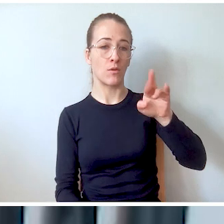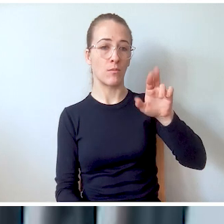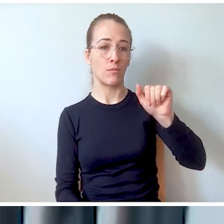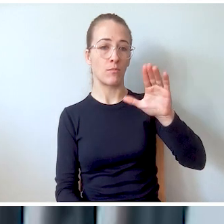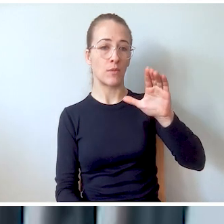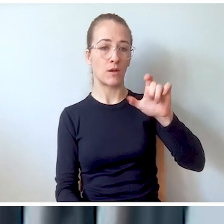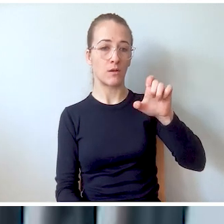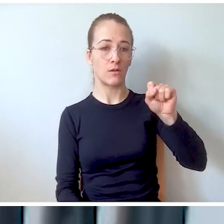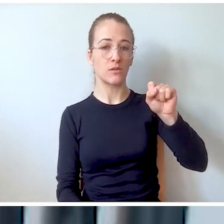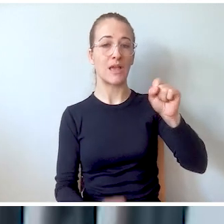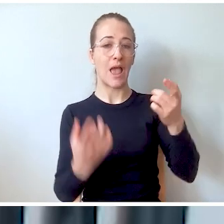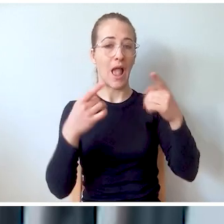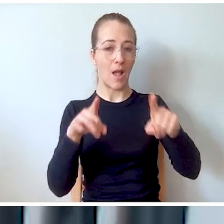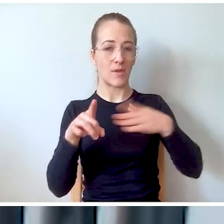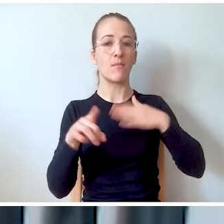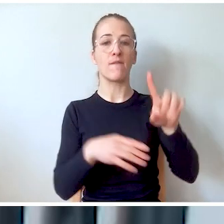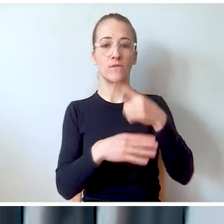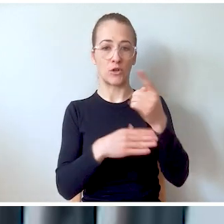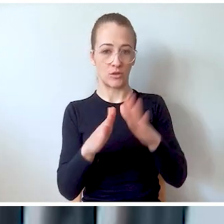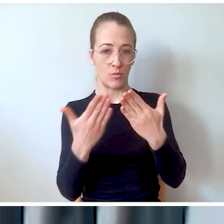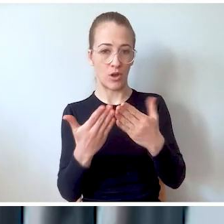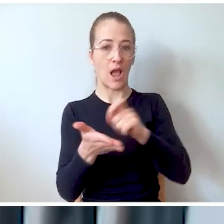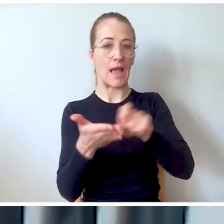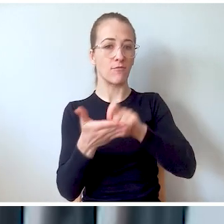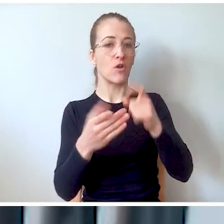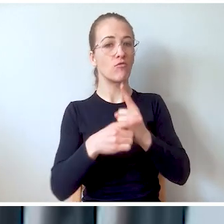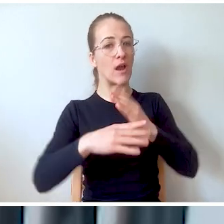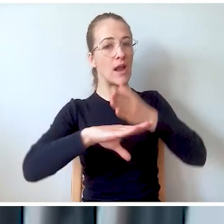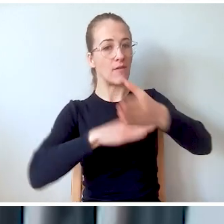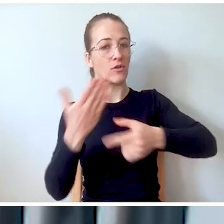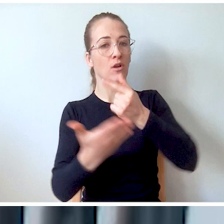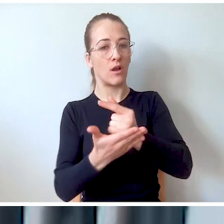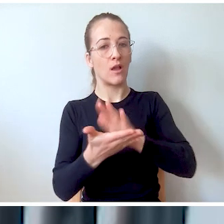which was my first book, I wrote it right after I had graduated from college.